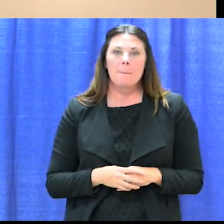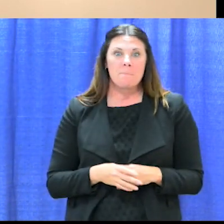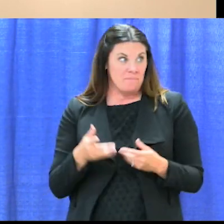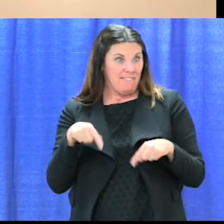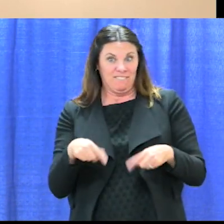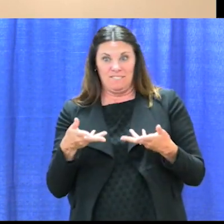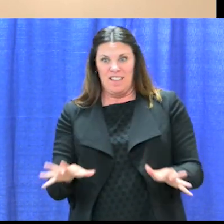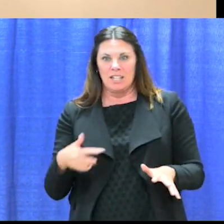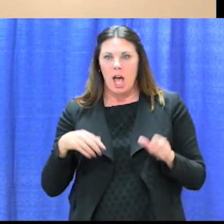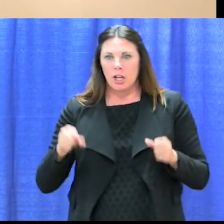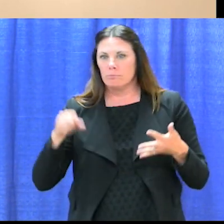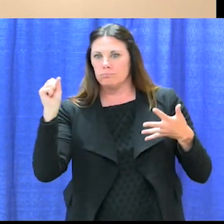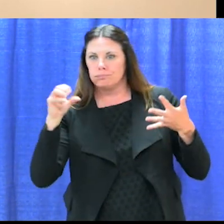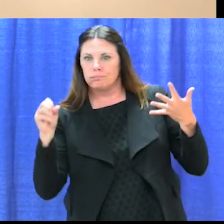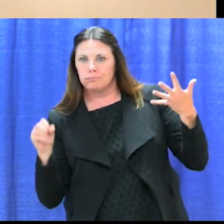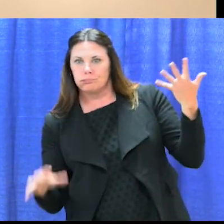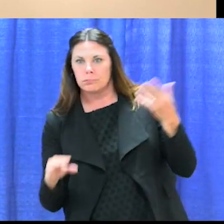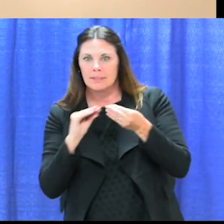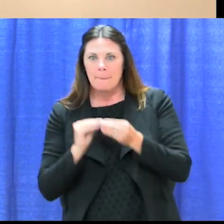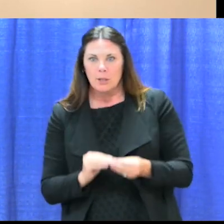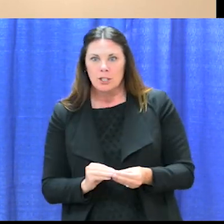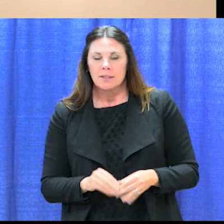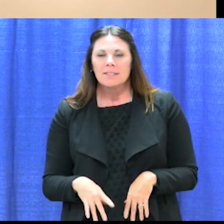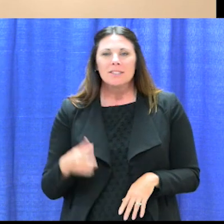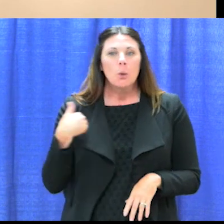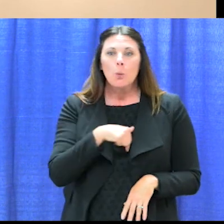So as you've heard we're not just dipping our toe in this space but we're really truly